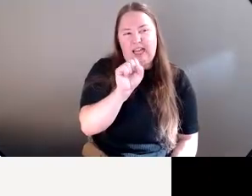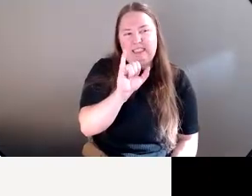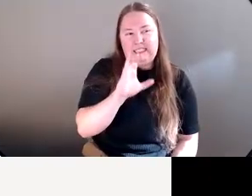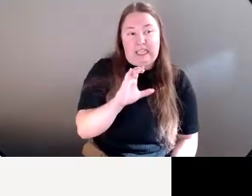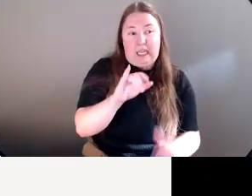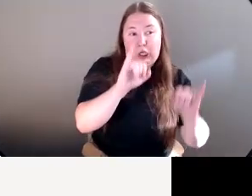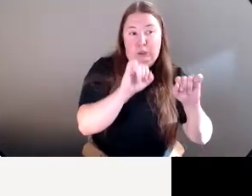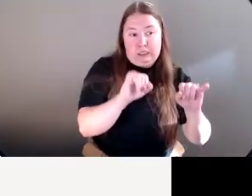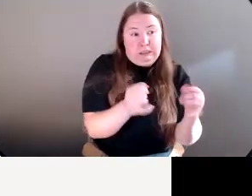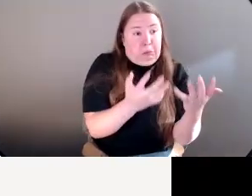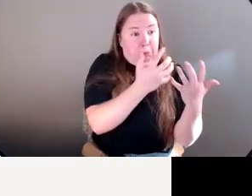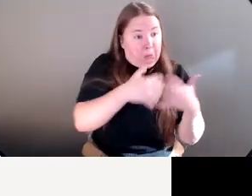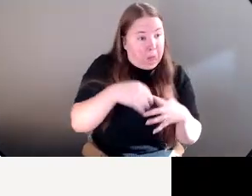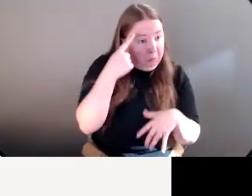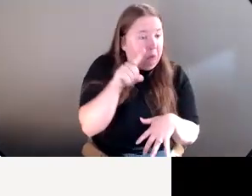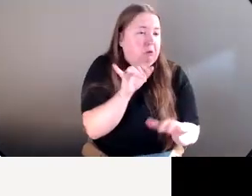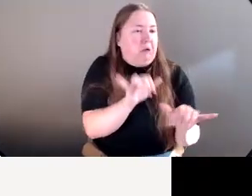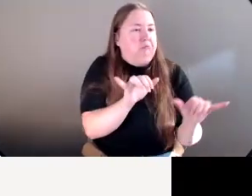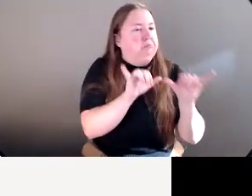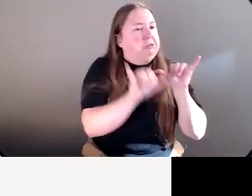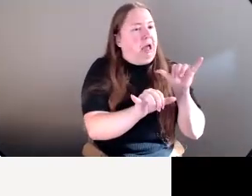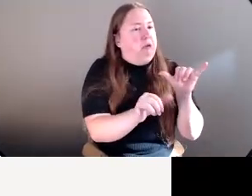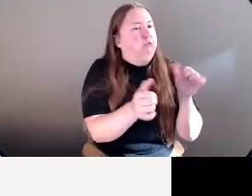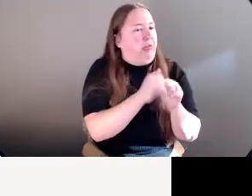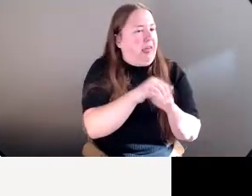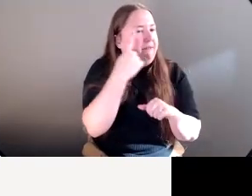you, I'd stick with those for your online courses.